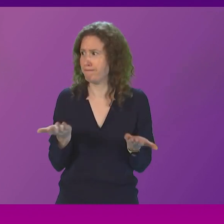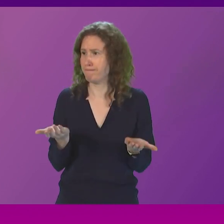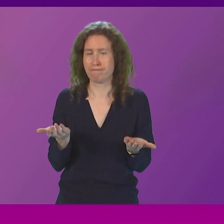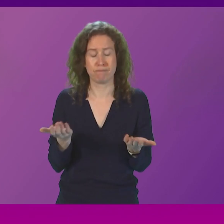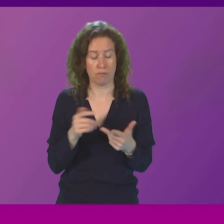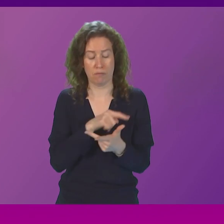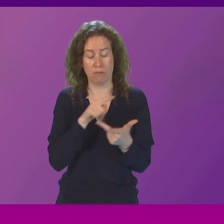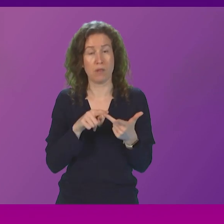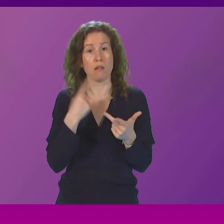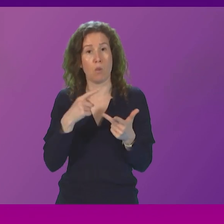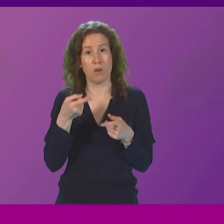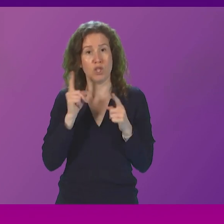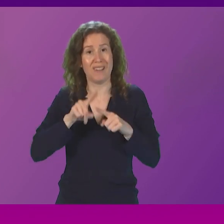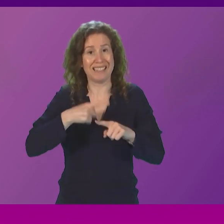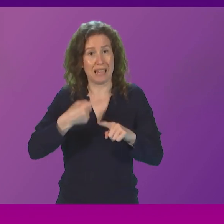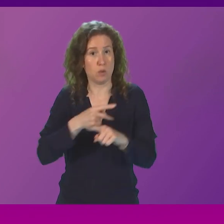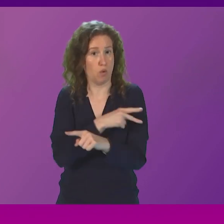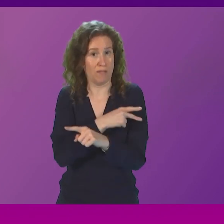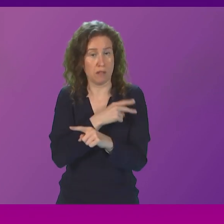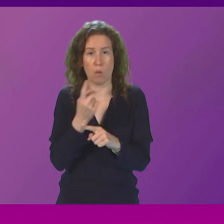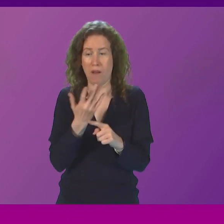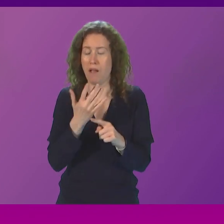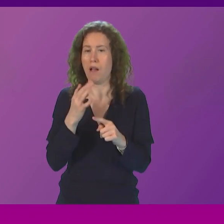Stuart Patrick, chief executive officer of Glasgow Chamber of Commerce, said: